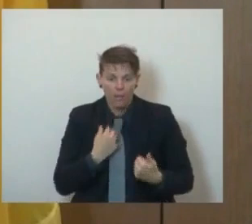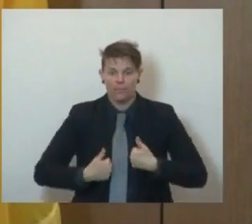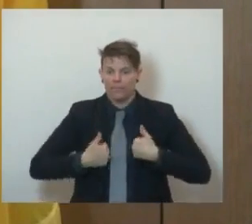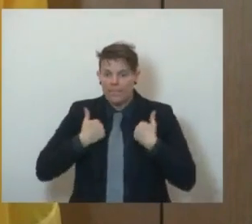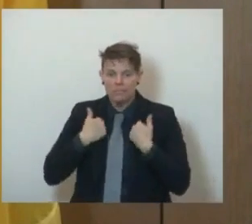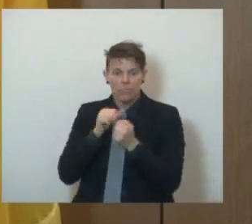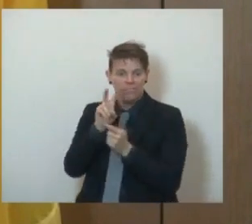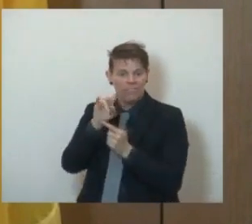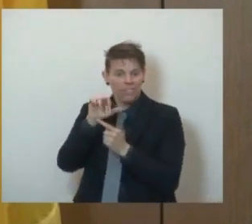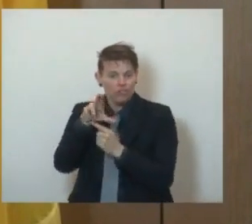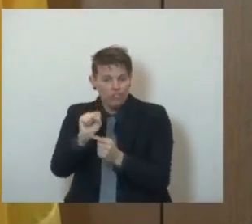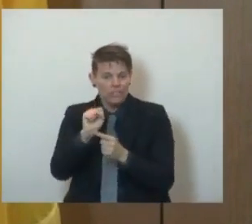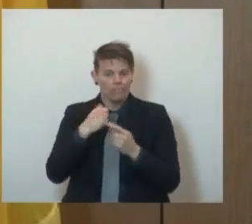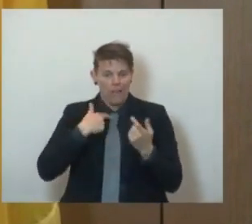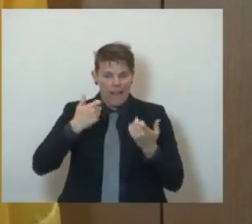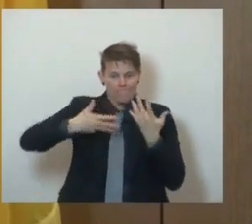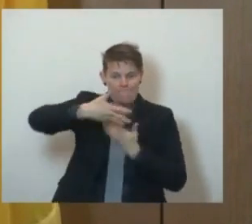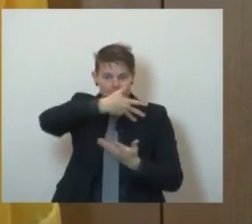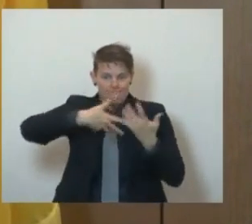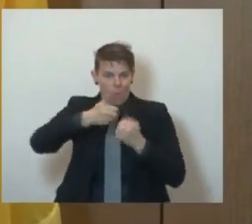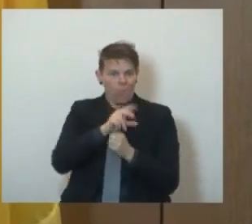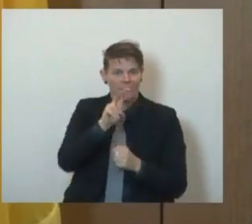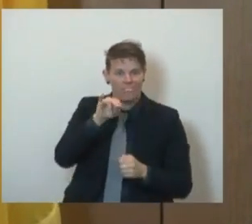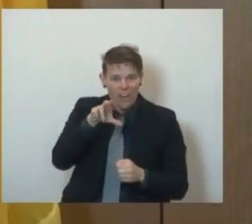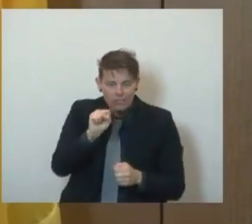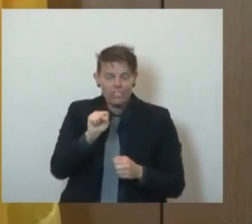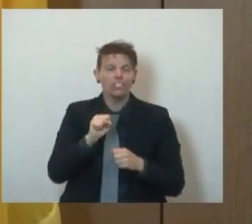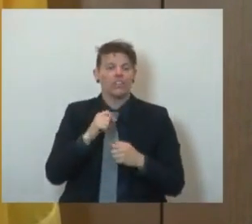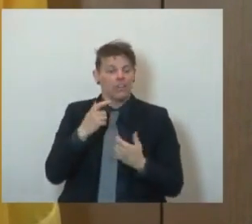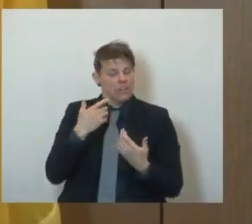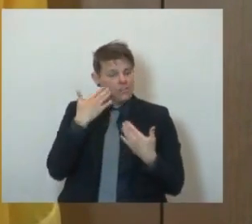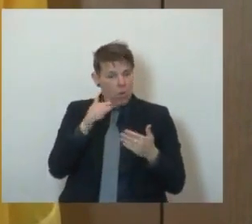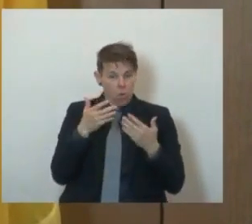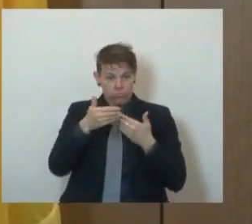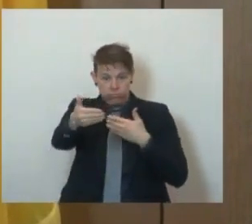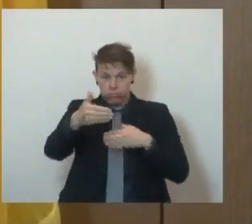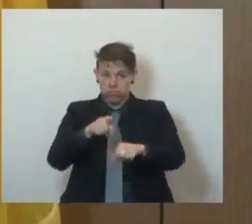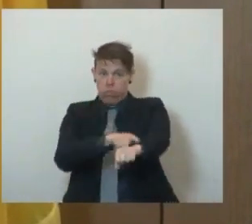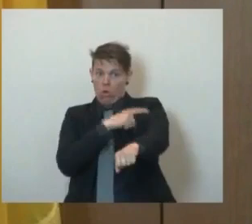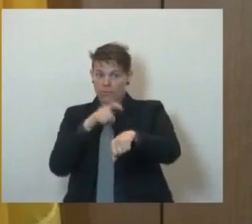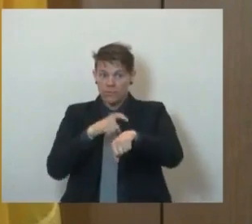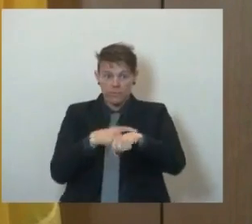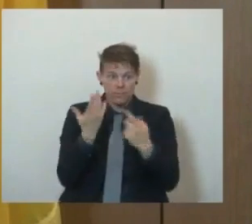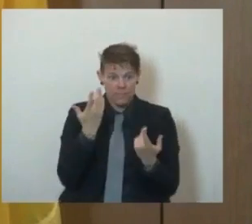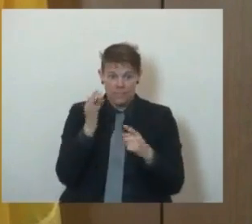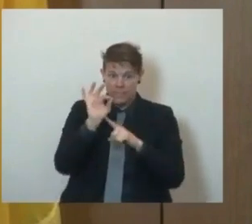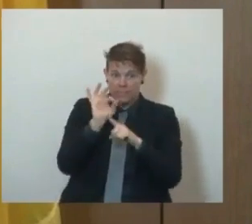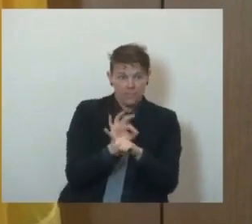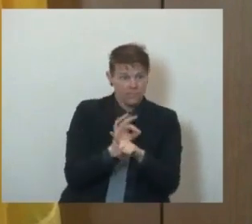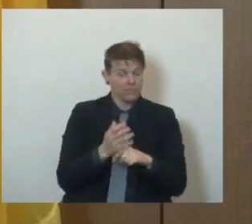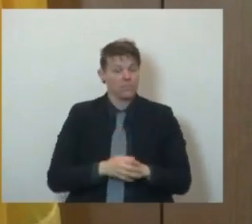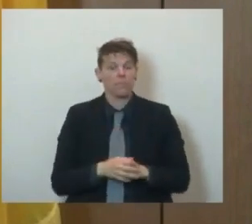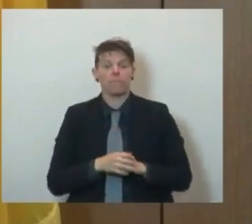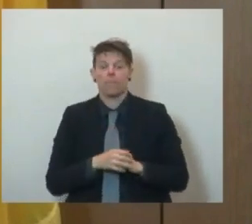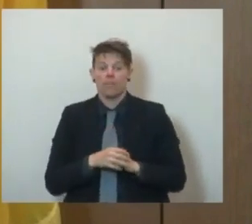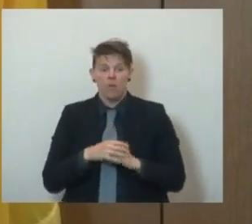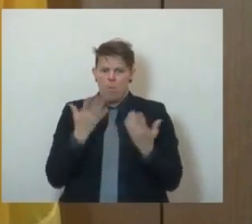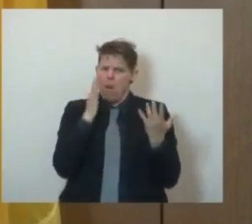THIS VIRUS SUCCESSFULLY AS WE LIVE WITH IT FOR THE NEXT NINE MONTHS BECAUSE THAT WOULD BE THE ONLY OPION IF WE DON’T DO IT THIS WAY.